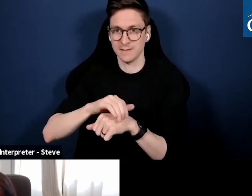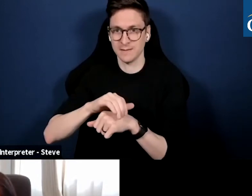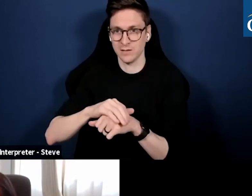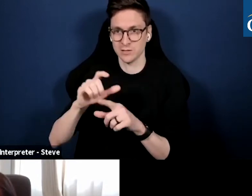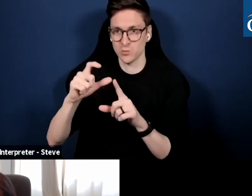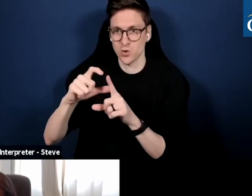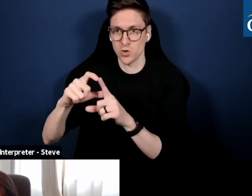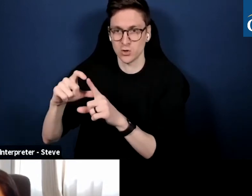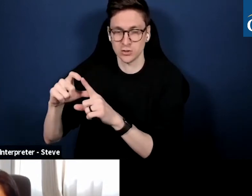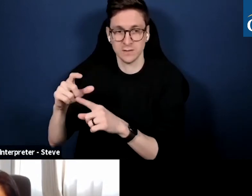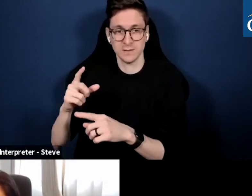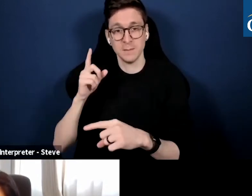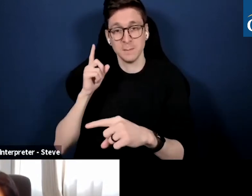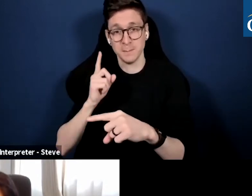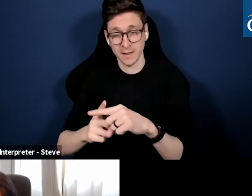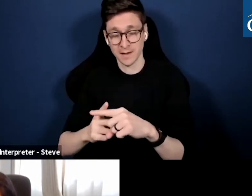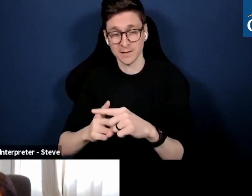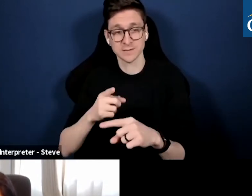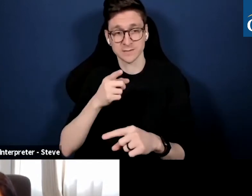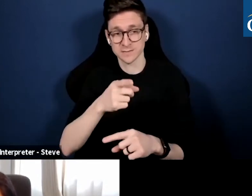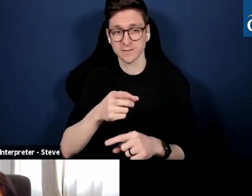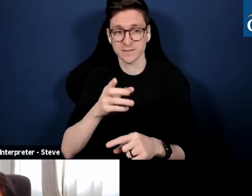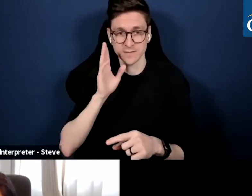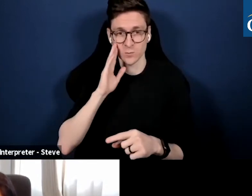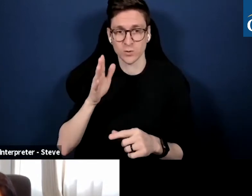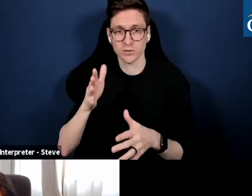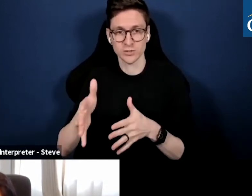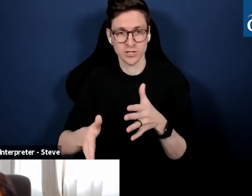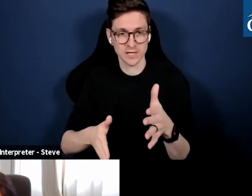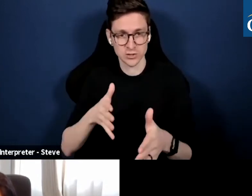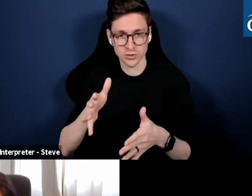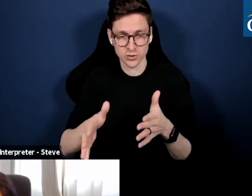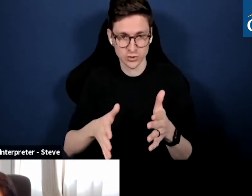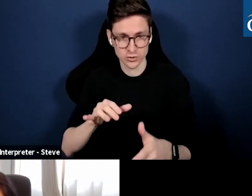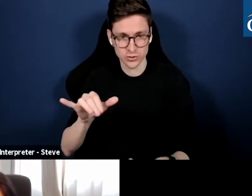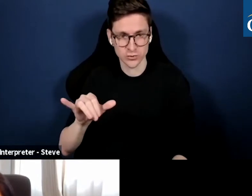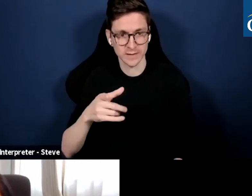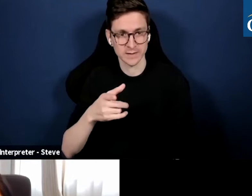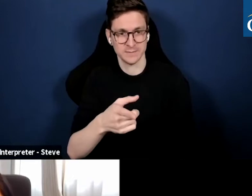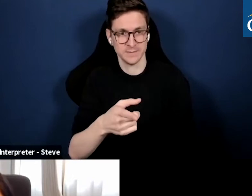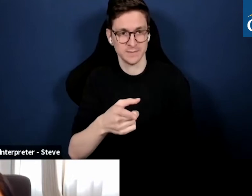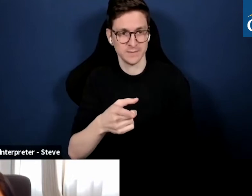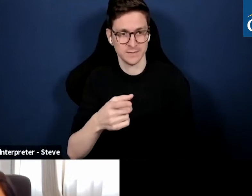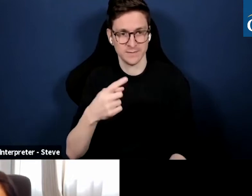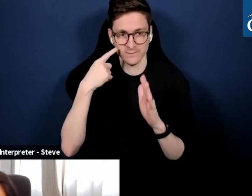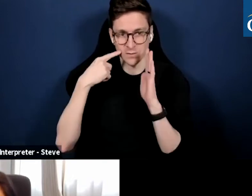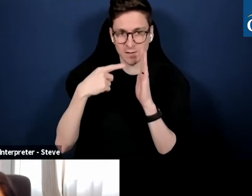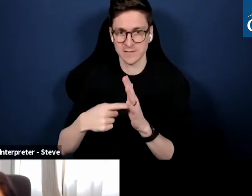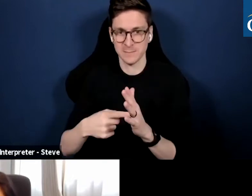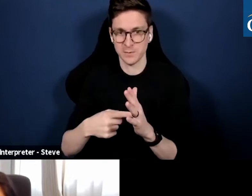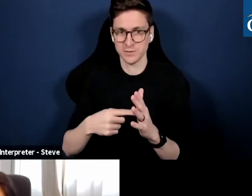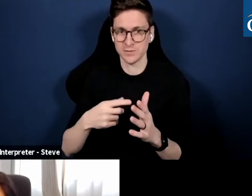um let's see if i jump through here so for example you know paying attention to different things